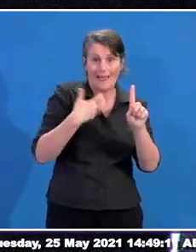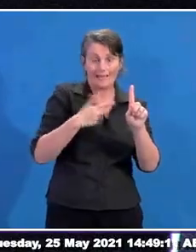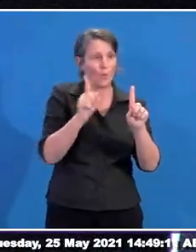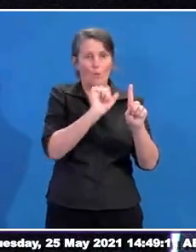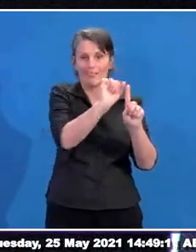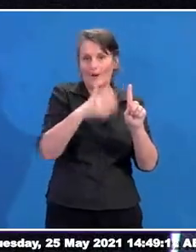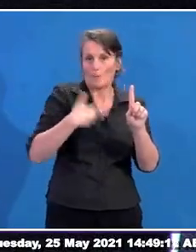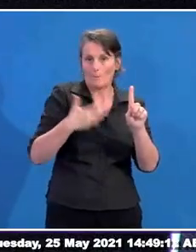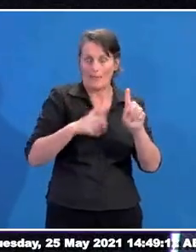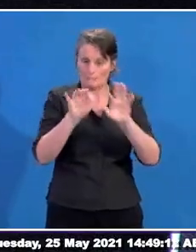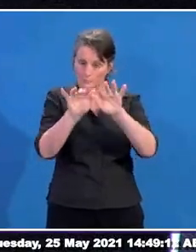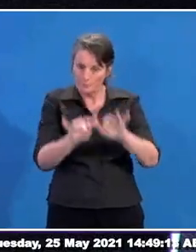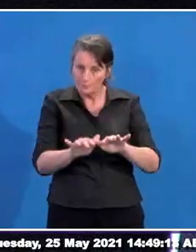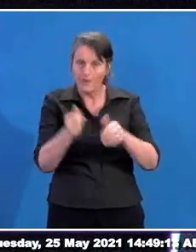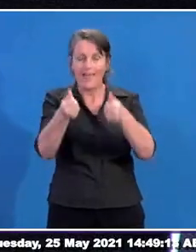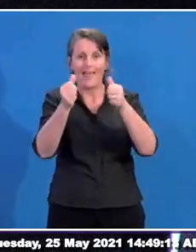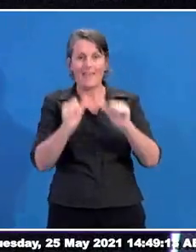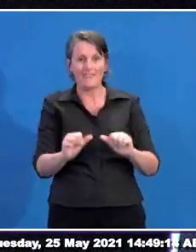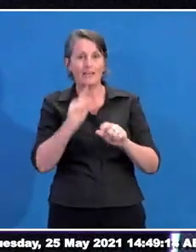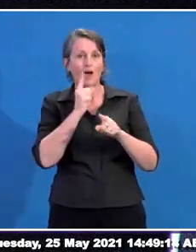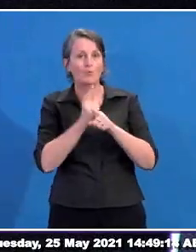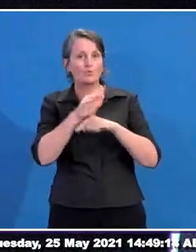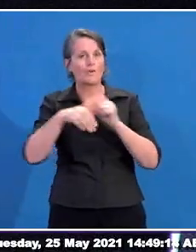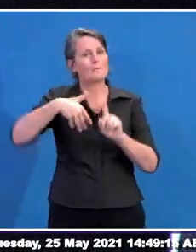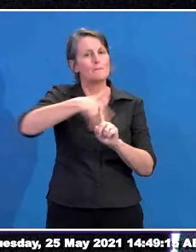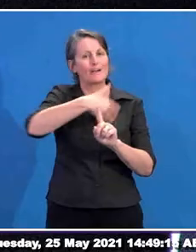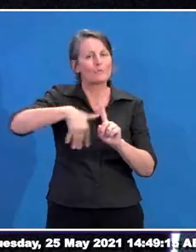I do a section on the background to add context to the organisation